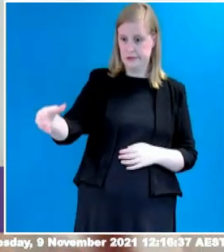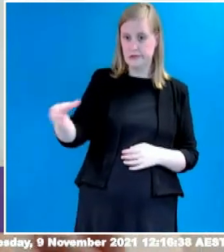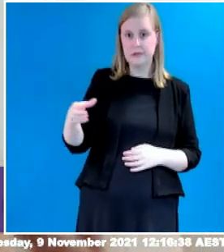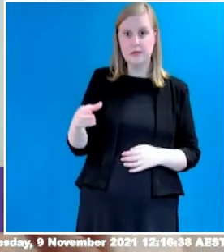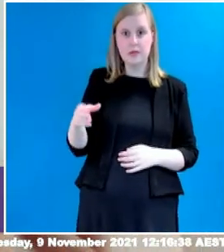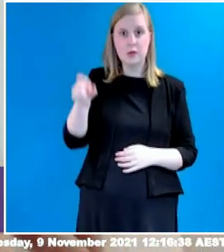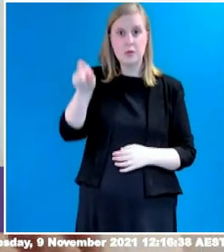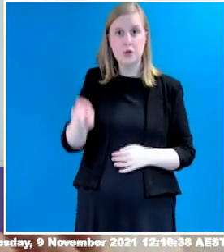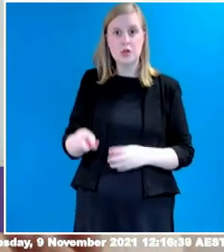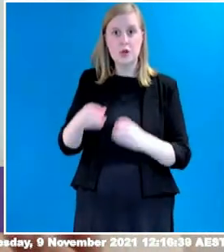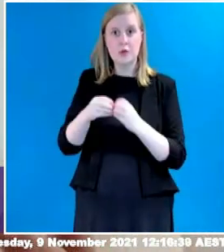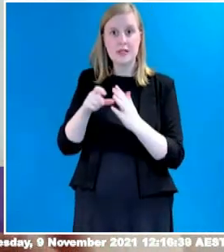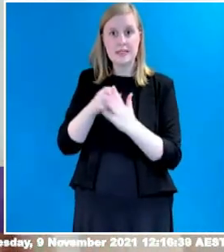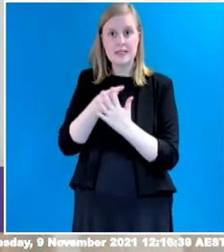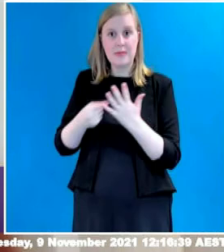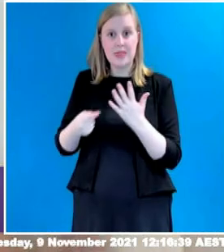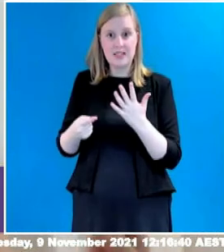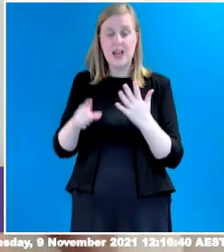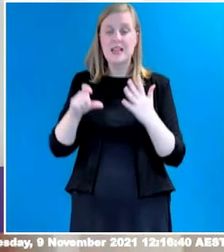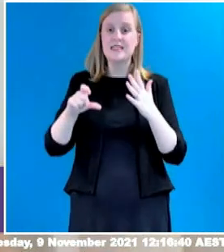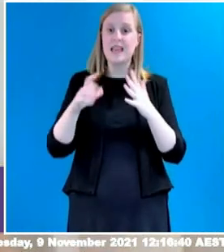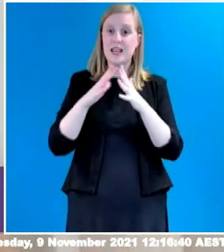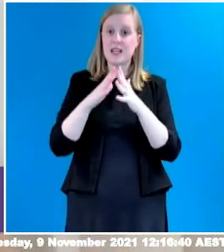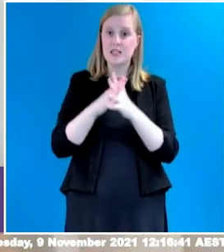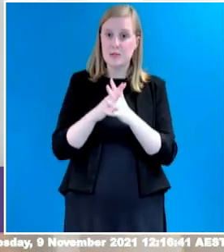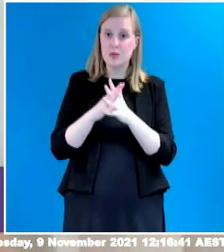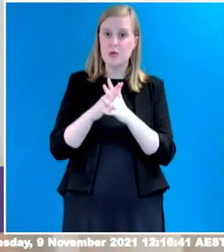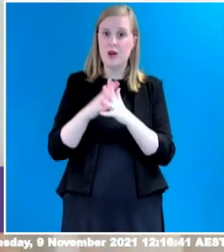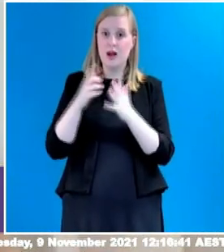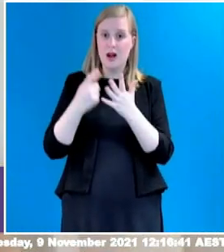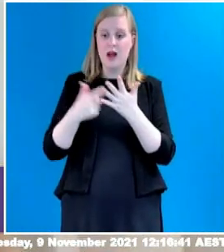women on this particular example, but disabled people.